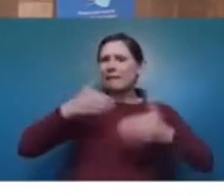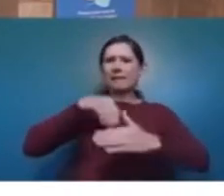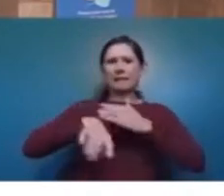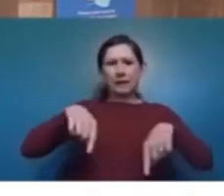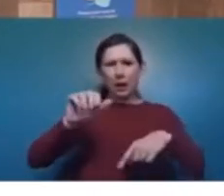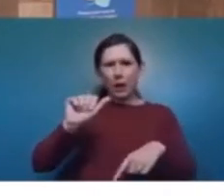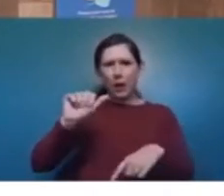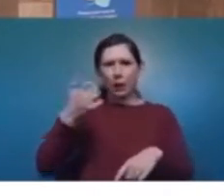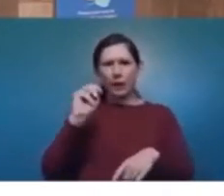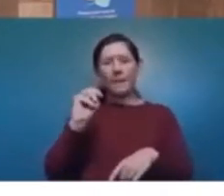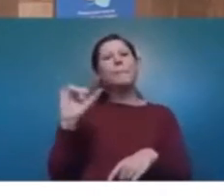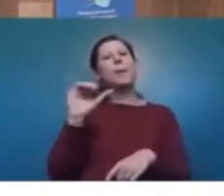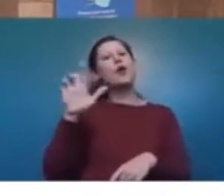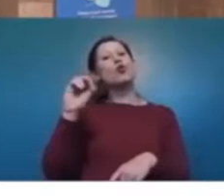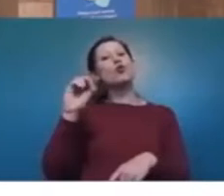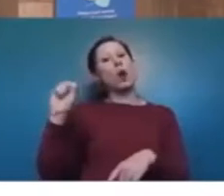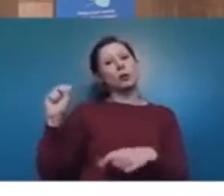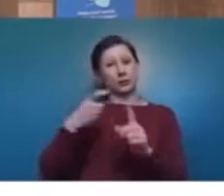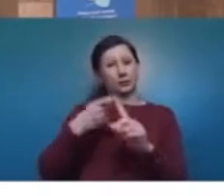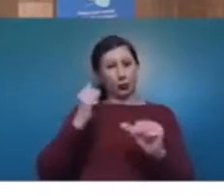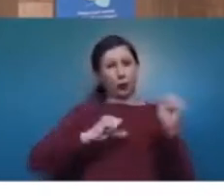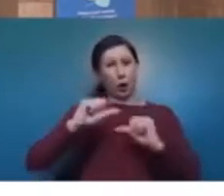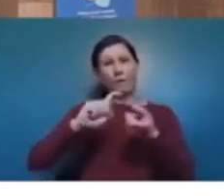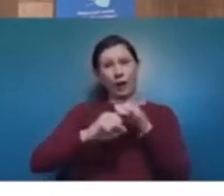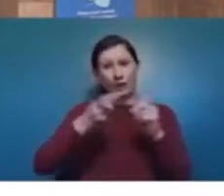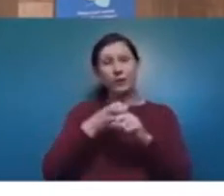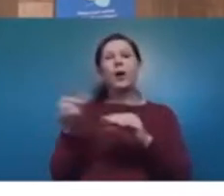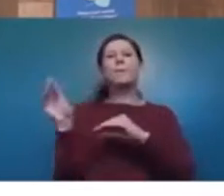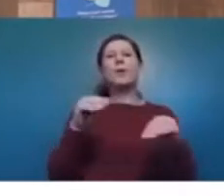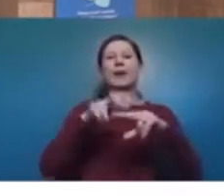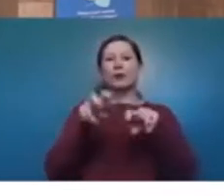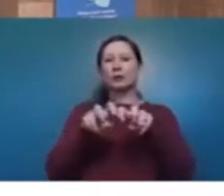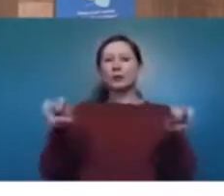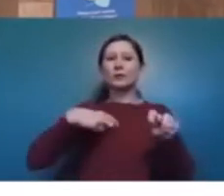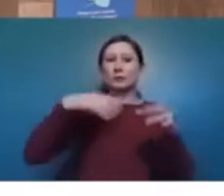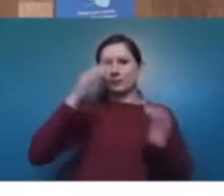Much like Ross in the show "Friends" moving a couch, we decided to pivot.